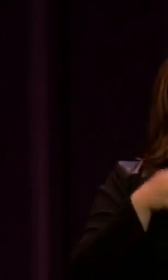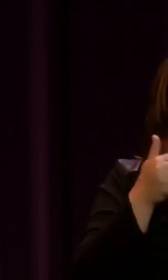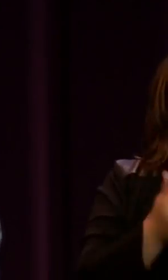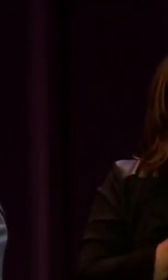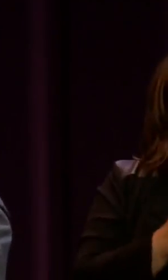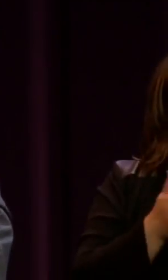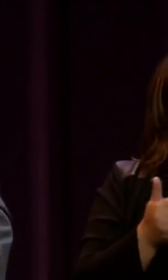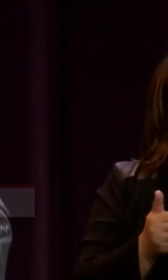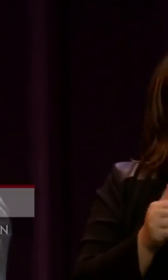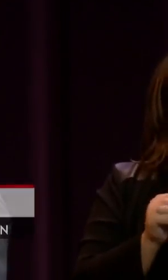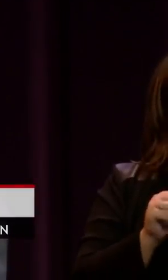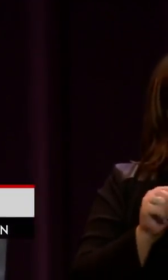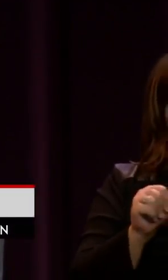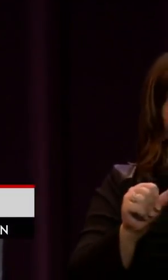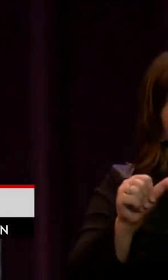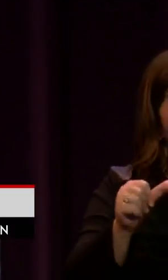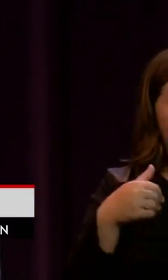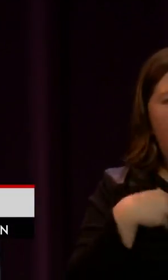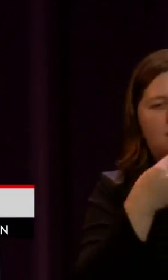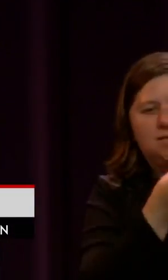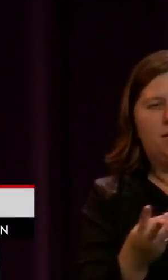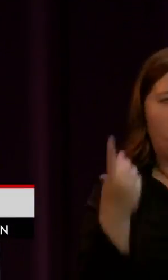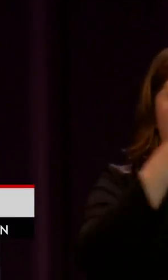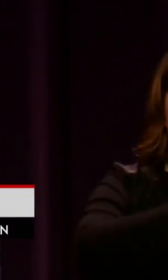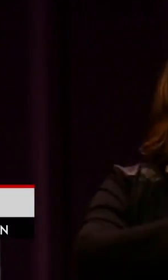HAD A SERIES OF CONSTITUTIONAL CONVENTIONS AND TODAY AS YOU